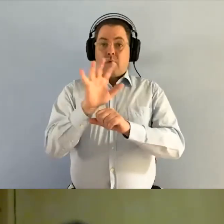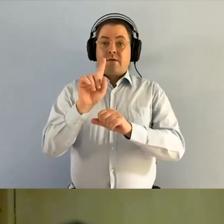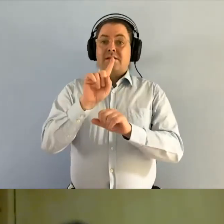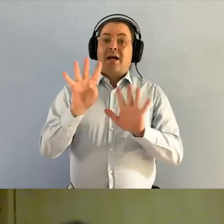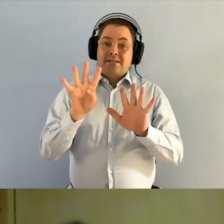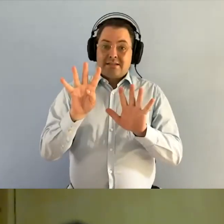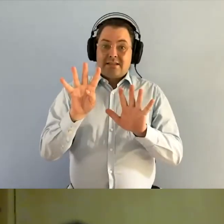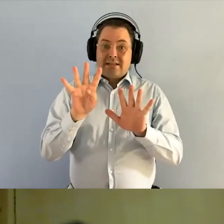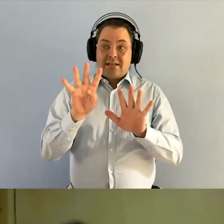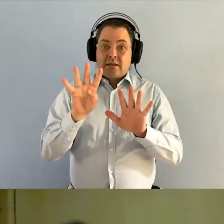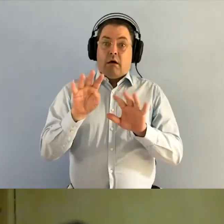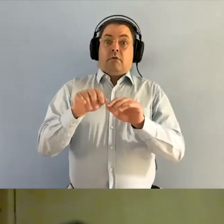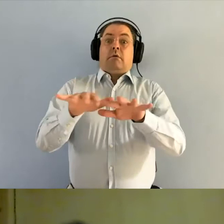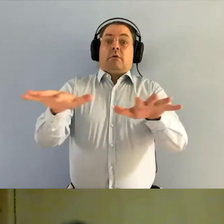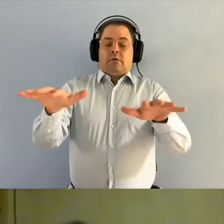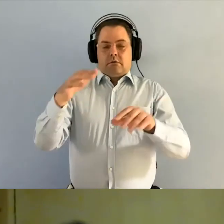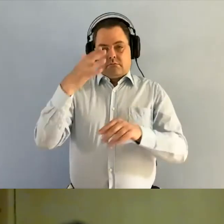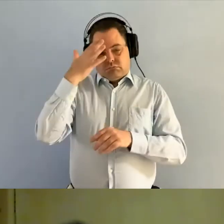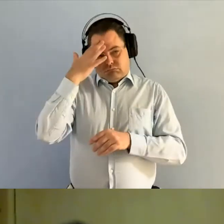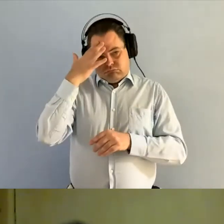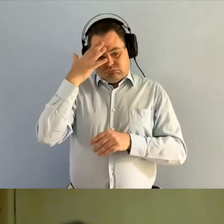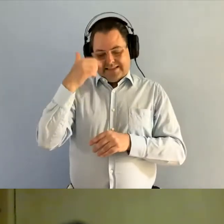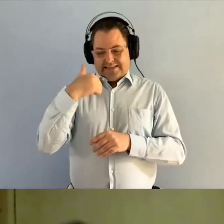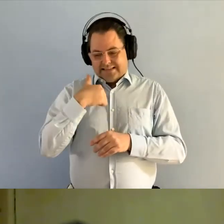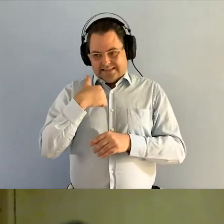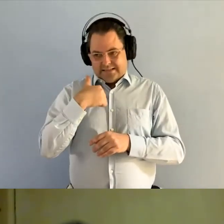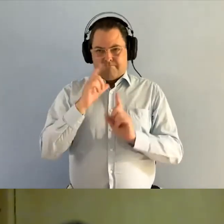. We were displaced.